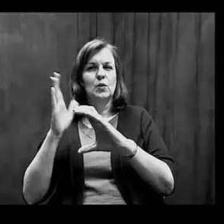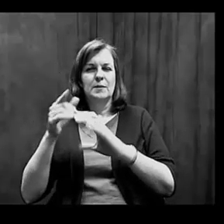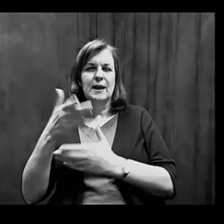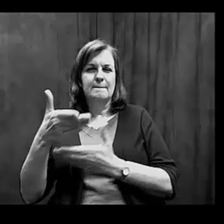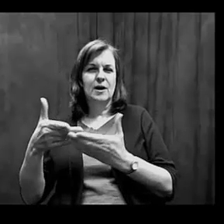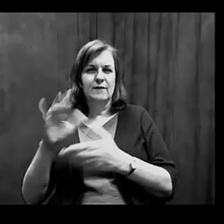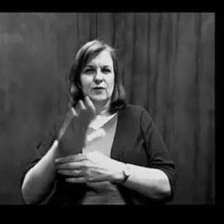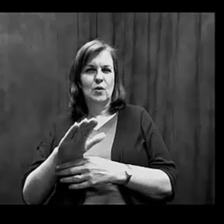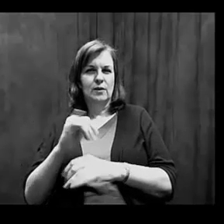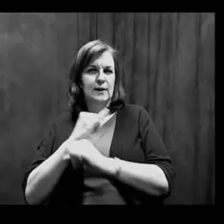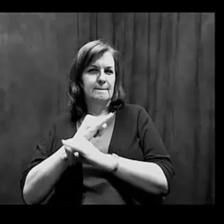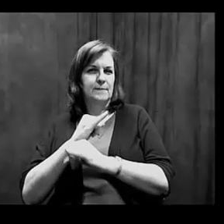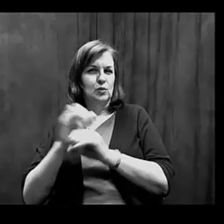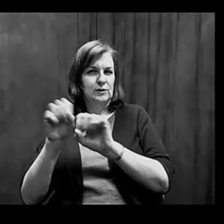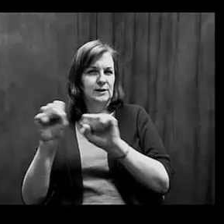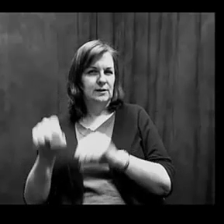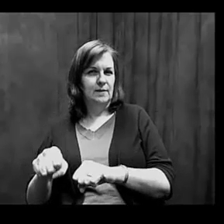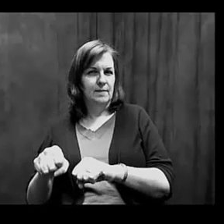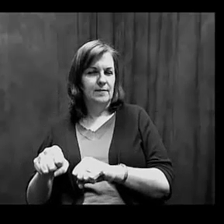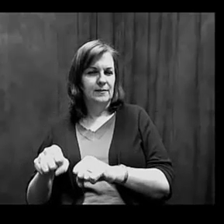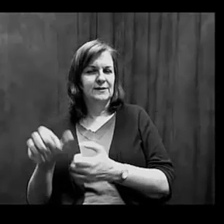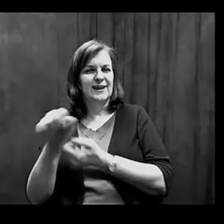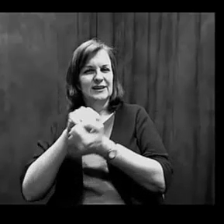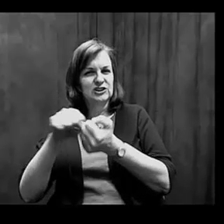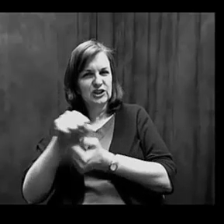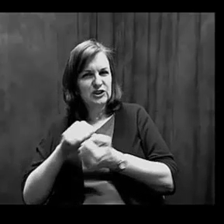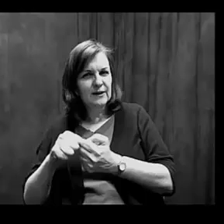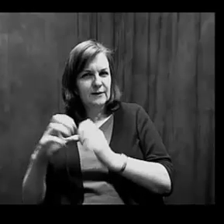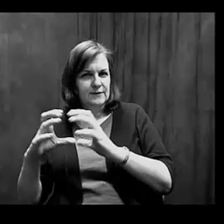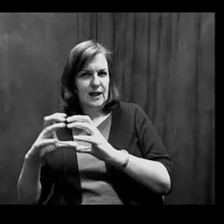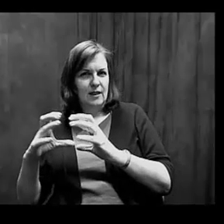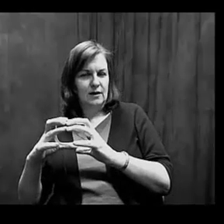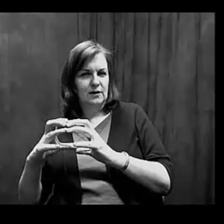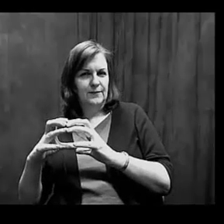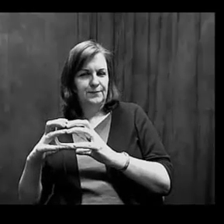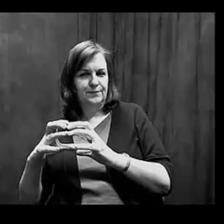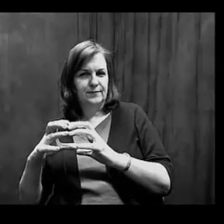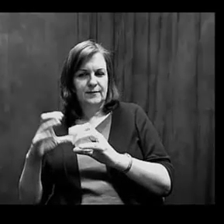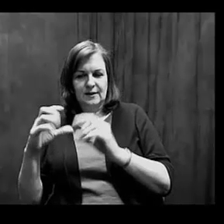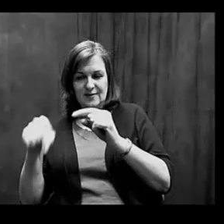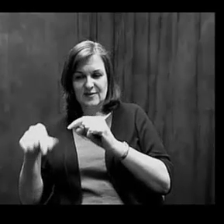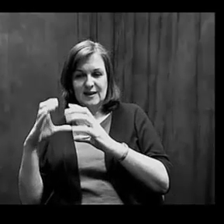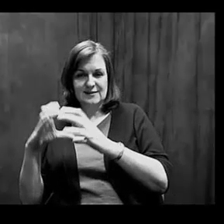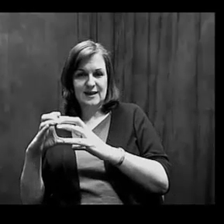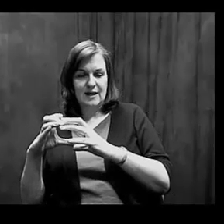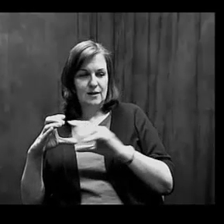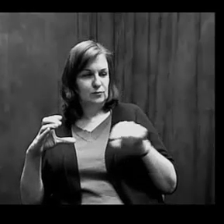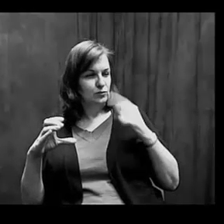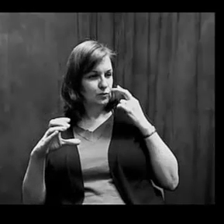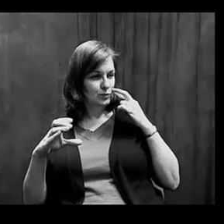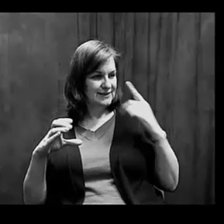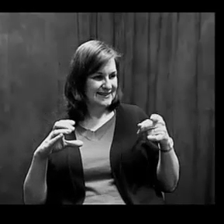this is actually can be part of your immune system that is going to go in